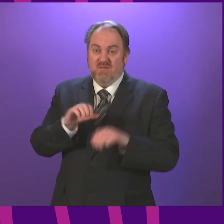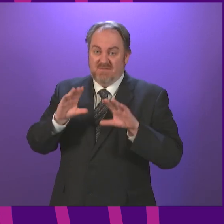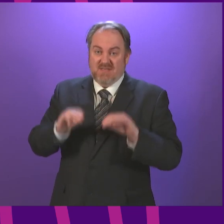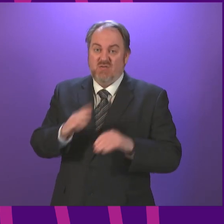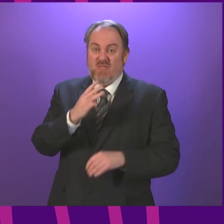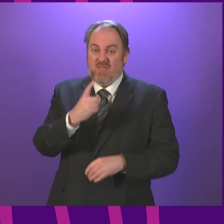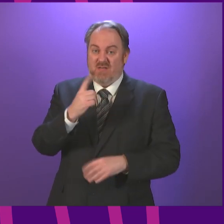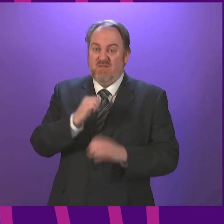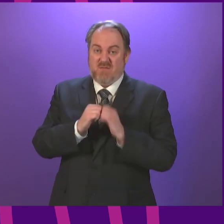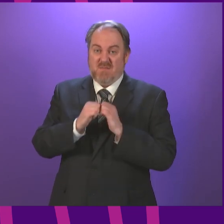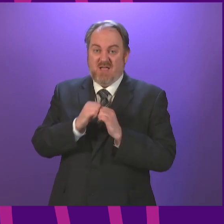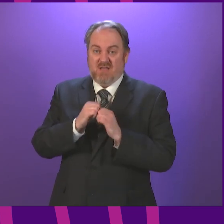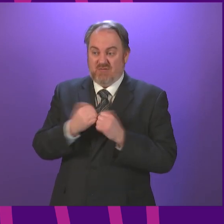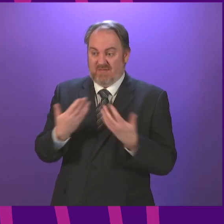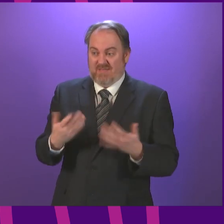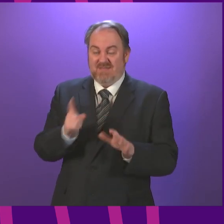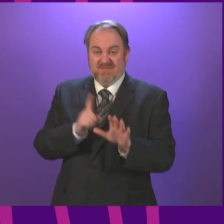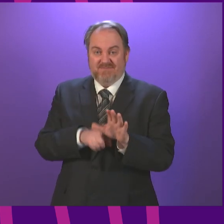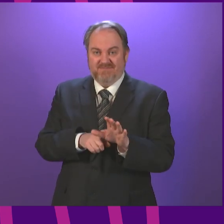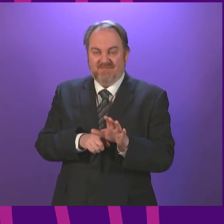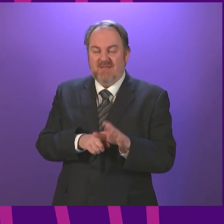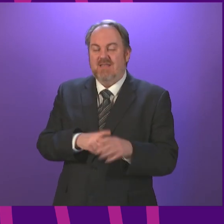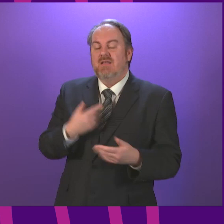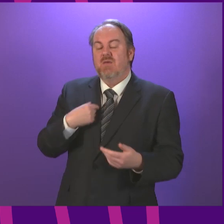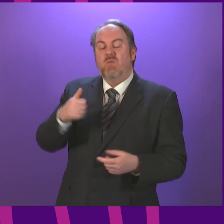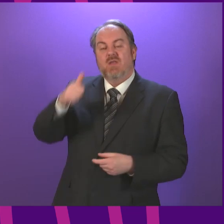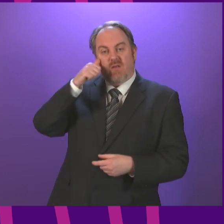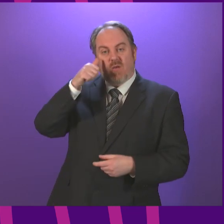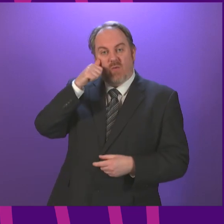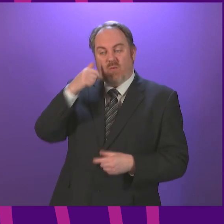The decision takes account of the specific circumstances of the Scottish housing market,